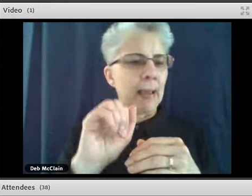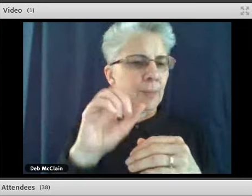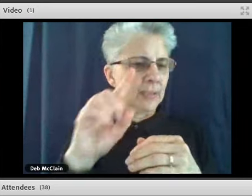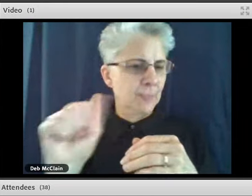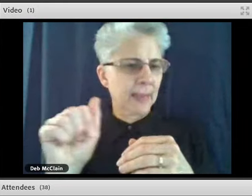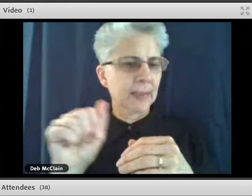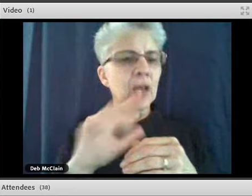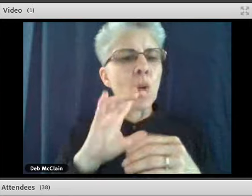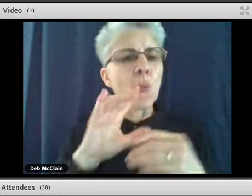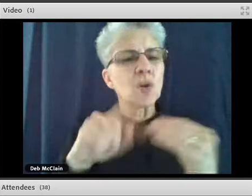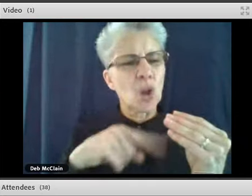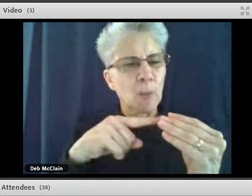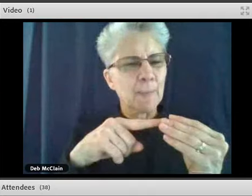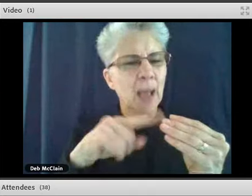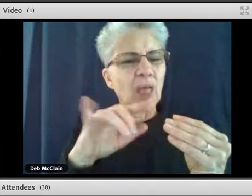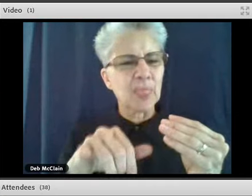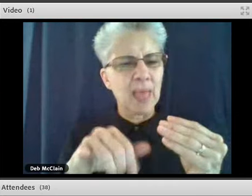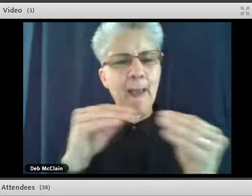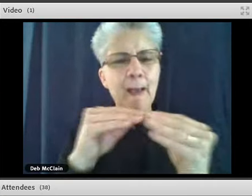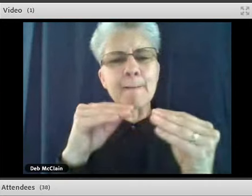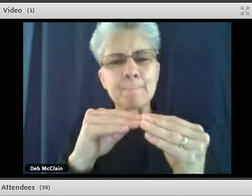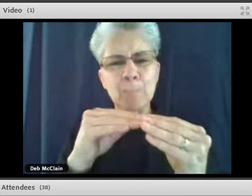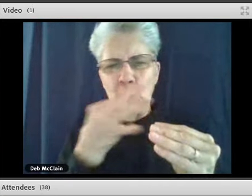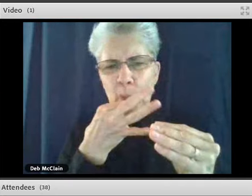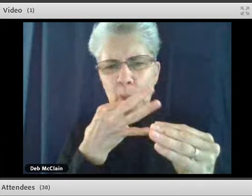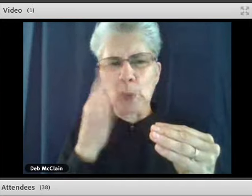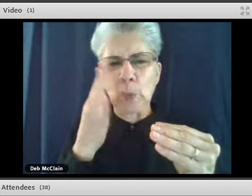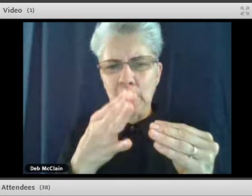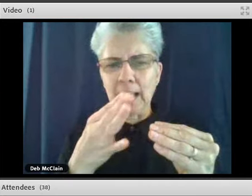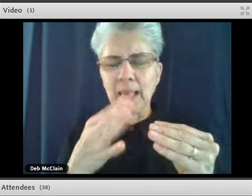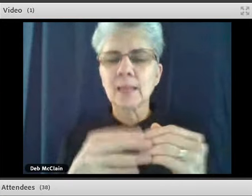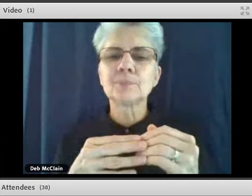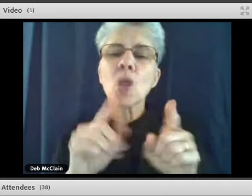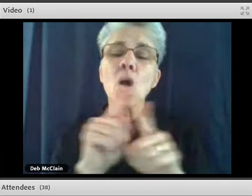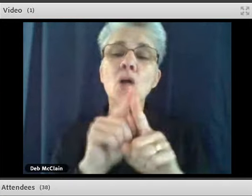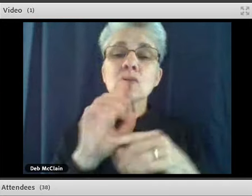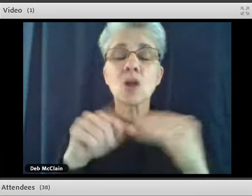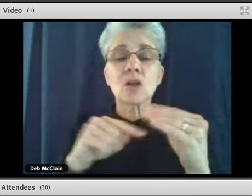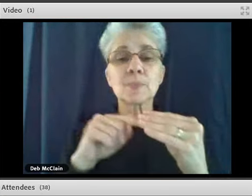So, we'll talk a little bit more about that in a little bit. And it also talks about library services,